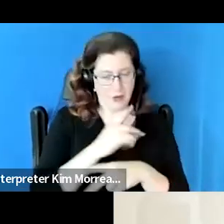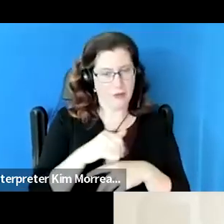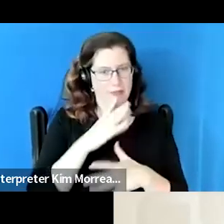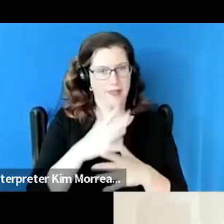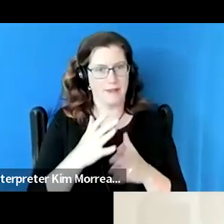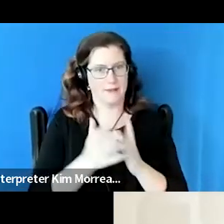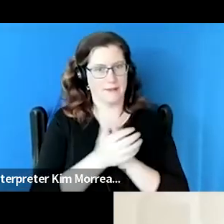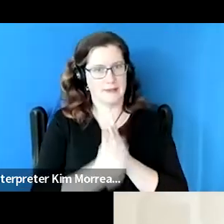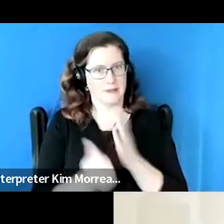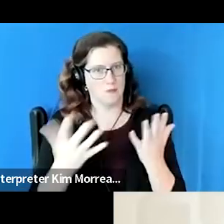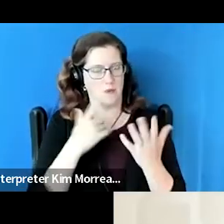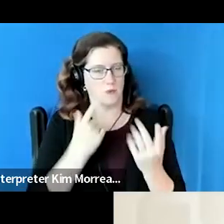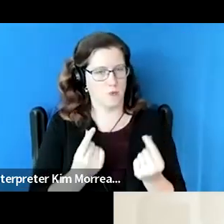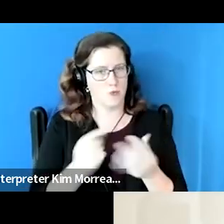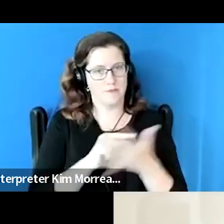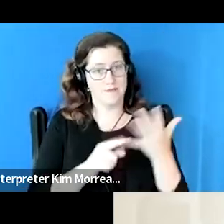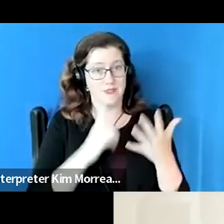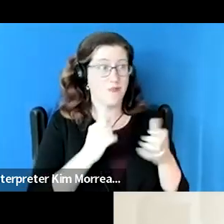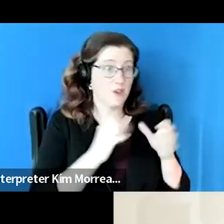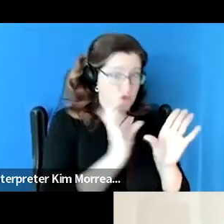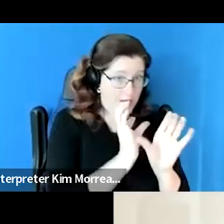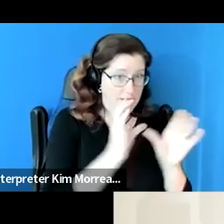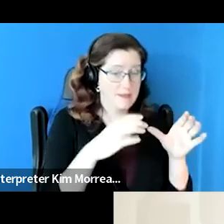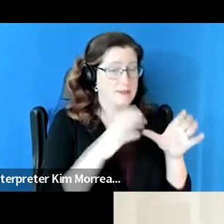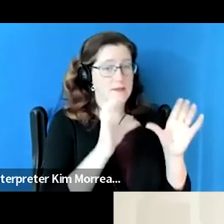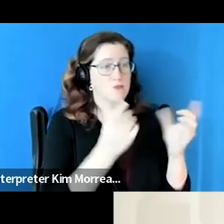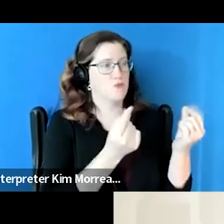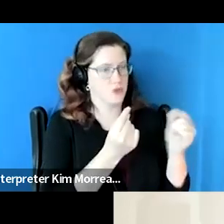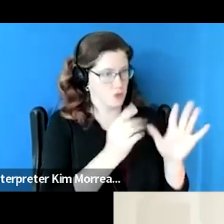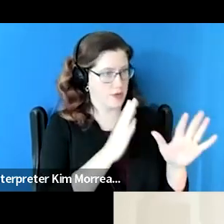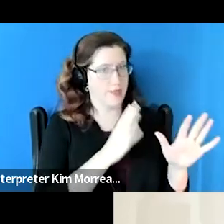so that when there's a crisis, you address it, then disconnect from that crisis.